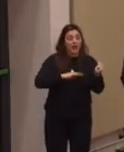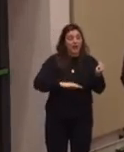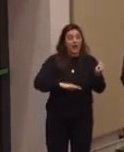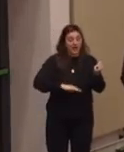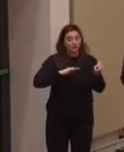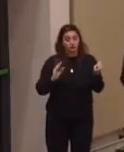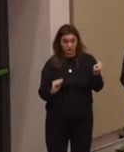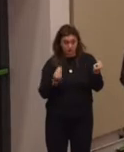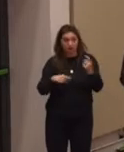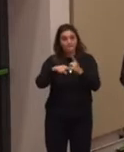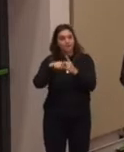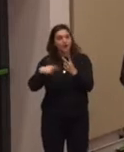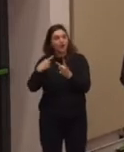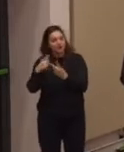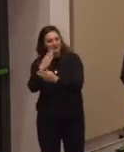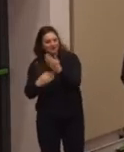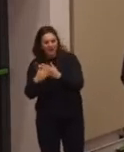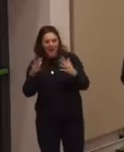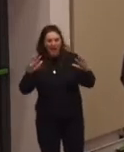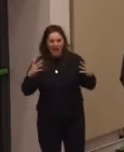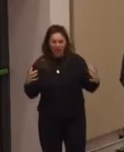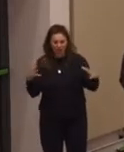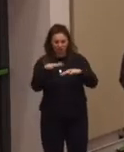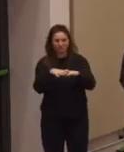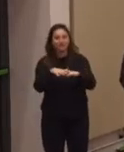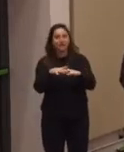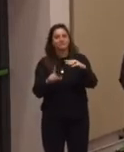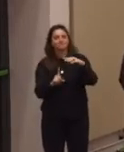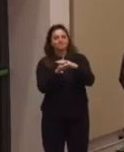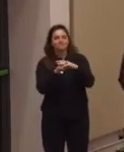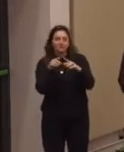and touch on some of the actions that we can be considering as part of preparedness for